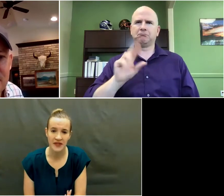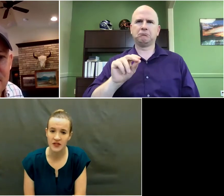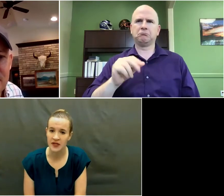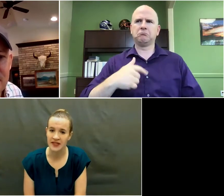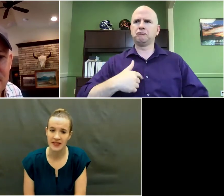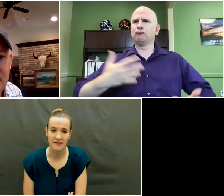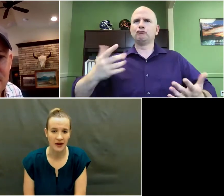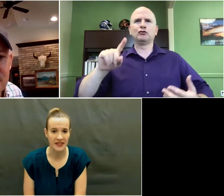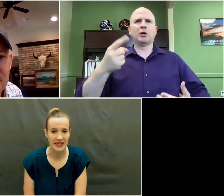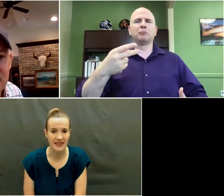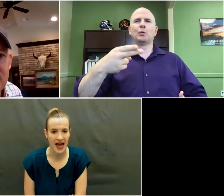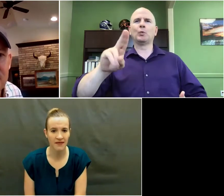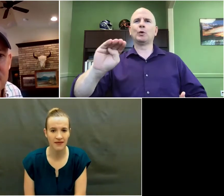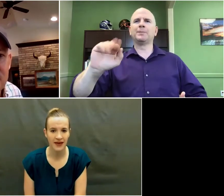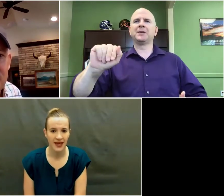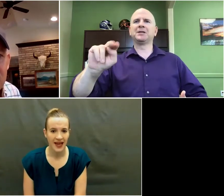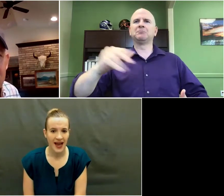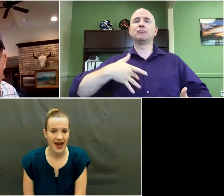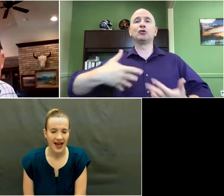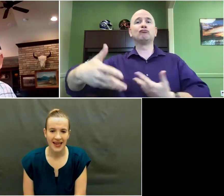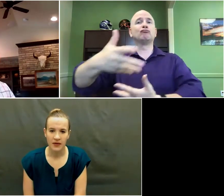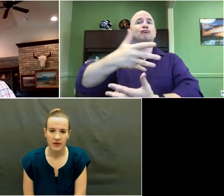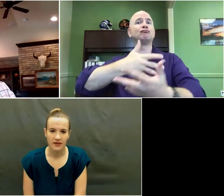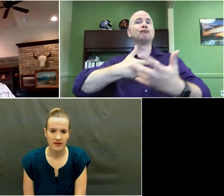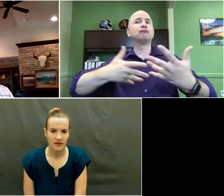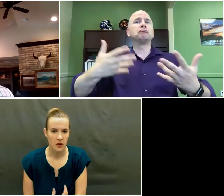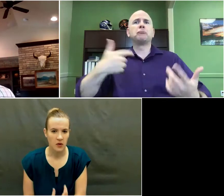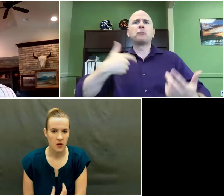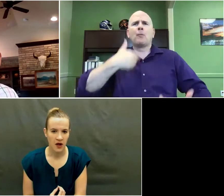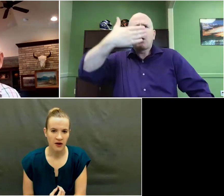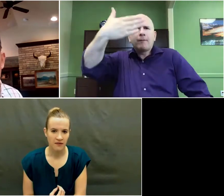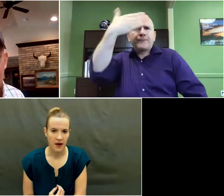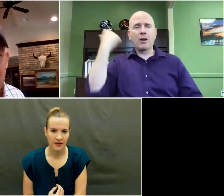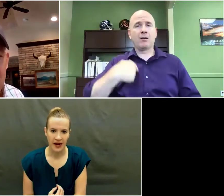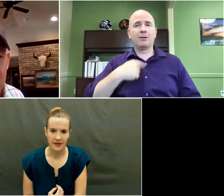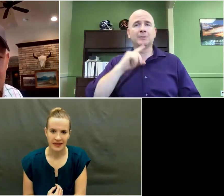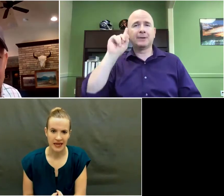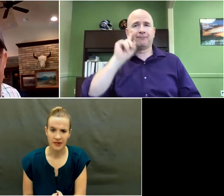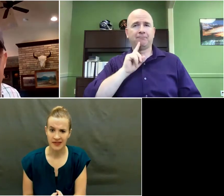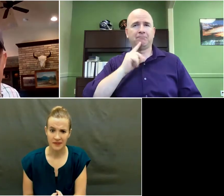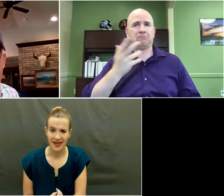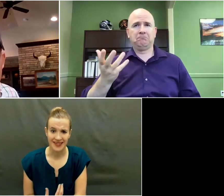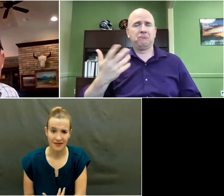the students and the faculty and staff. I no longer felt that I was labeled as being Deaf. I